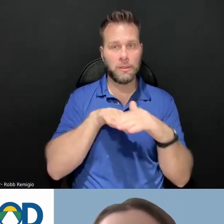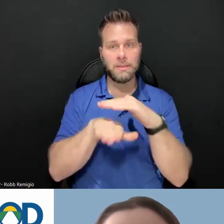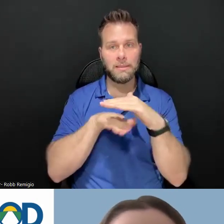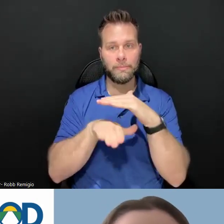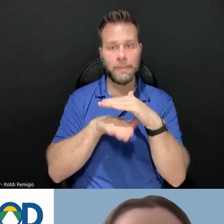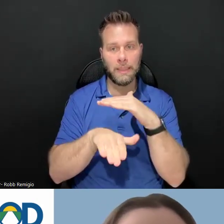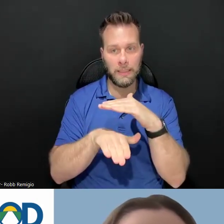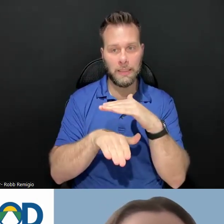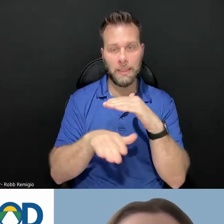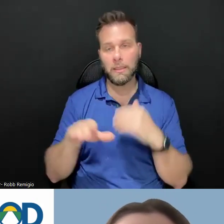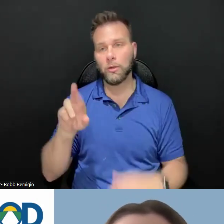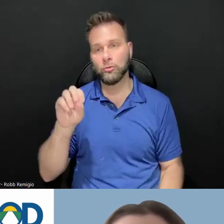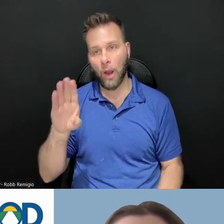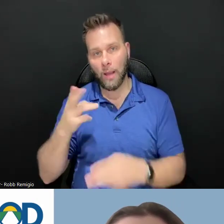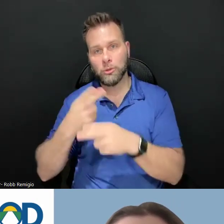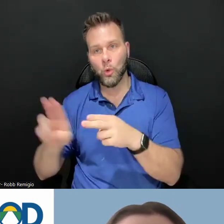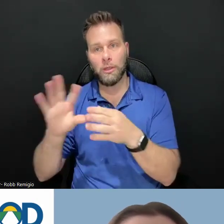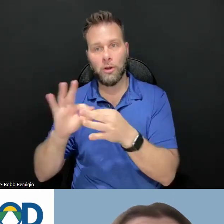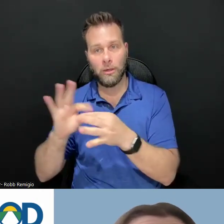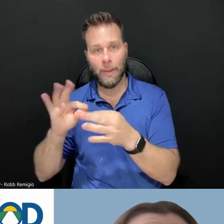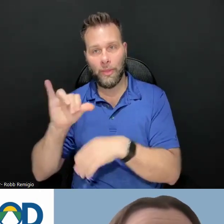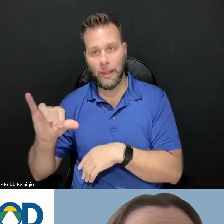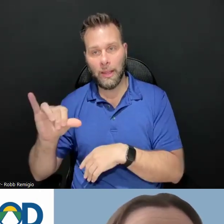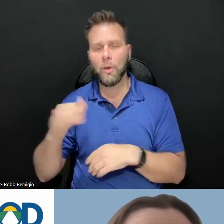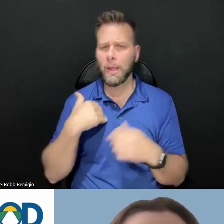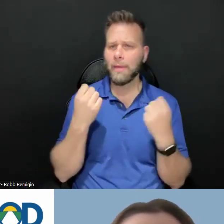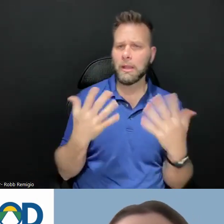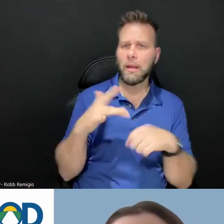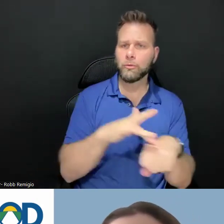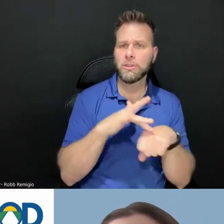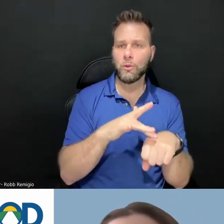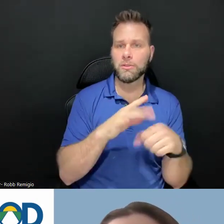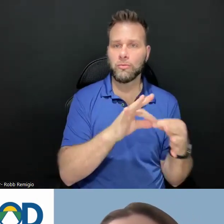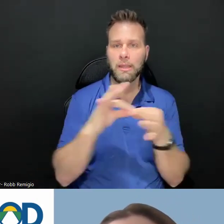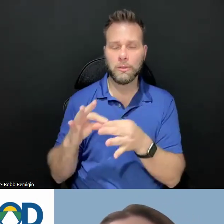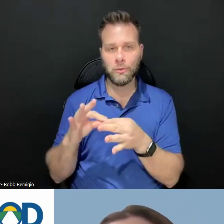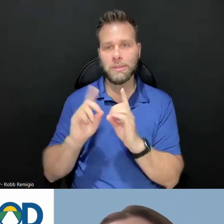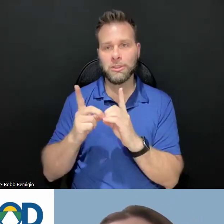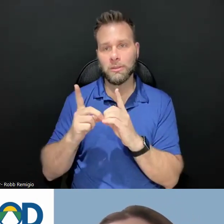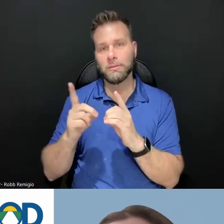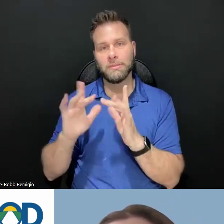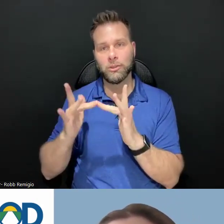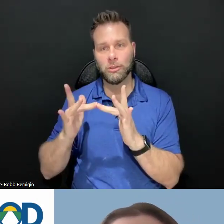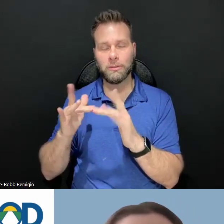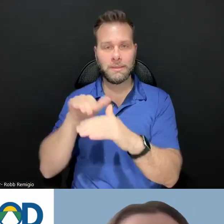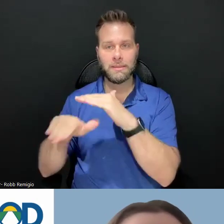accessibility. Rob touched on it today. We have a lot of resources on